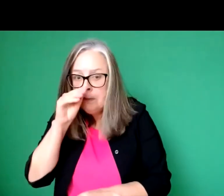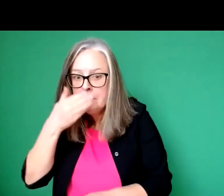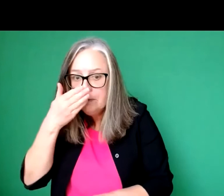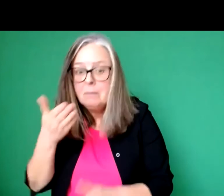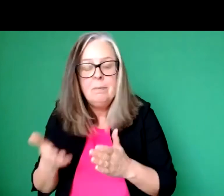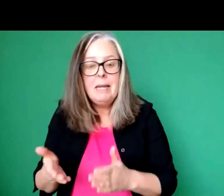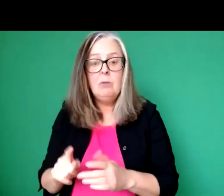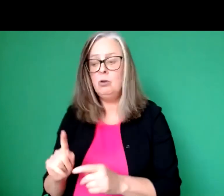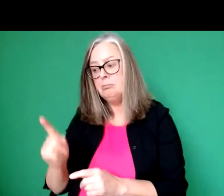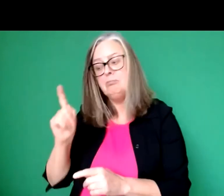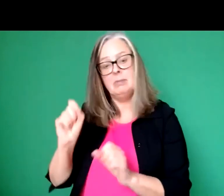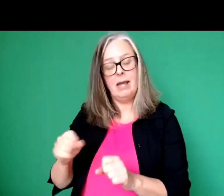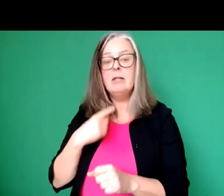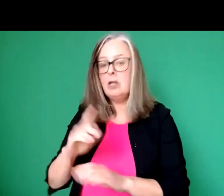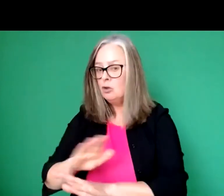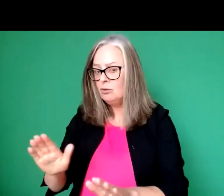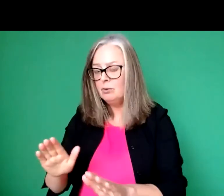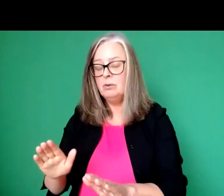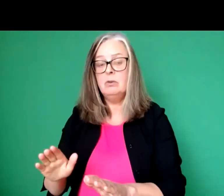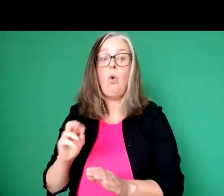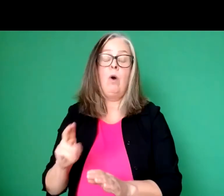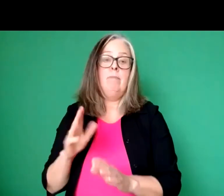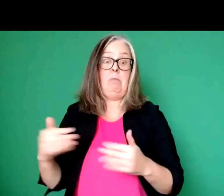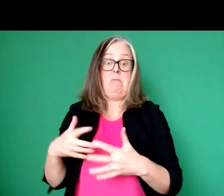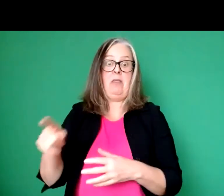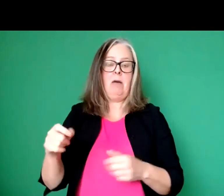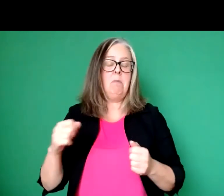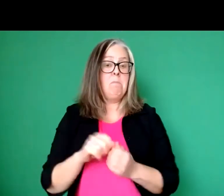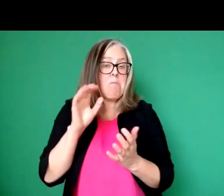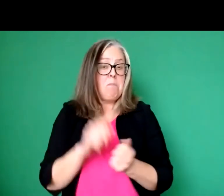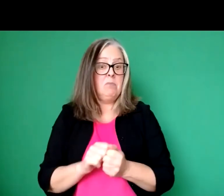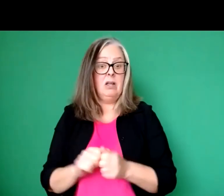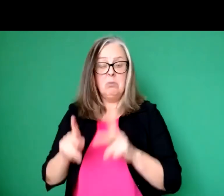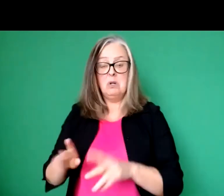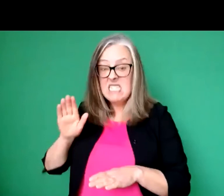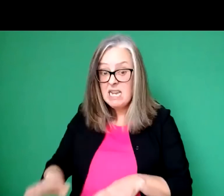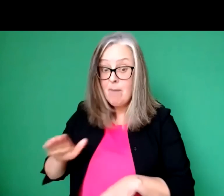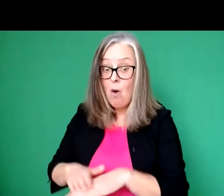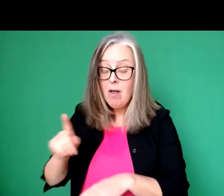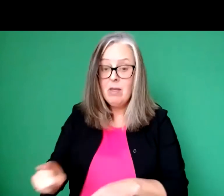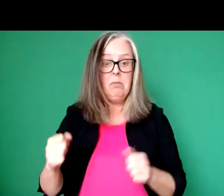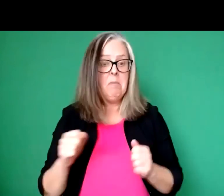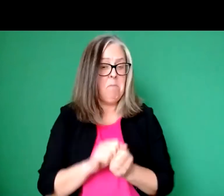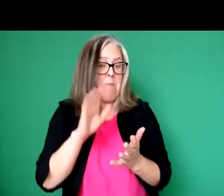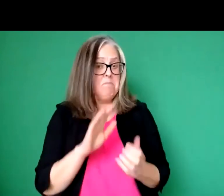or you know they may bark if they're startled or somebody steps on them generally um you know